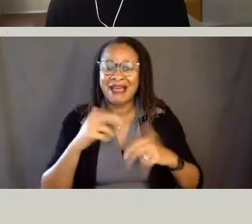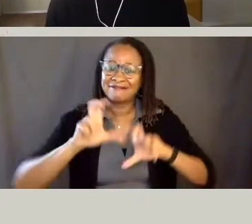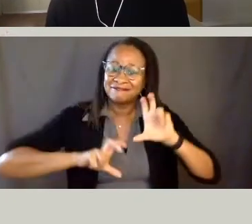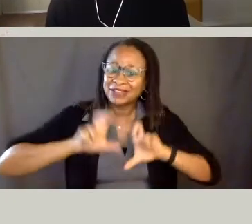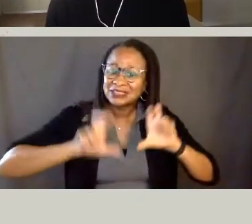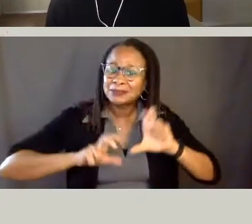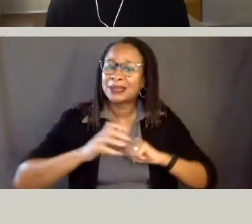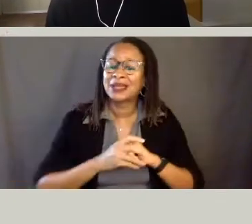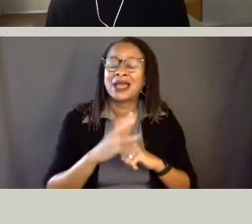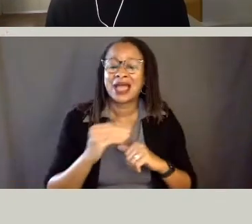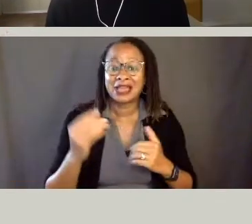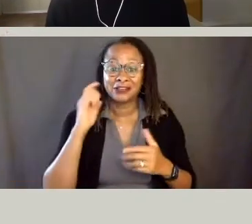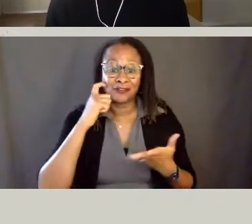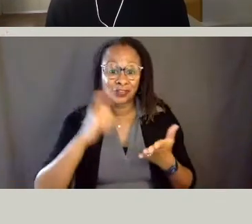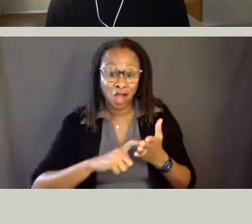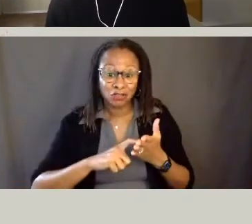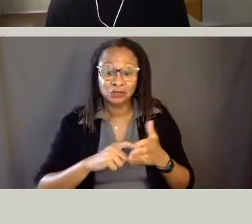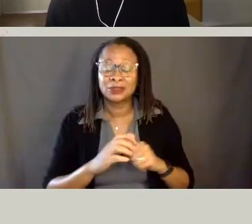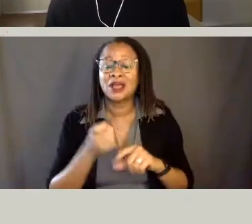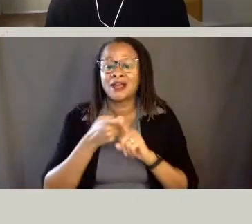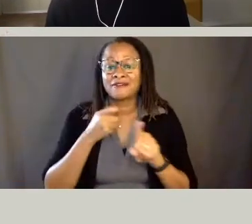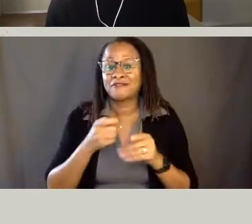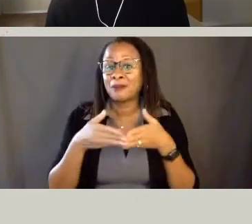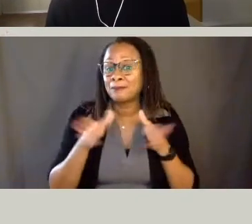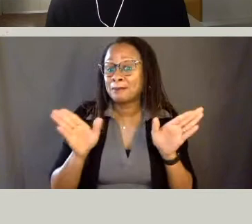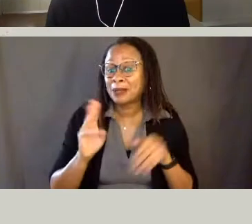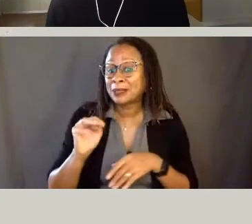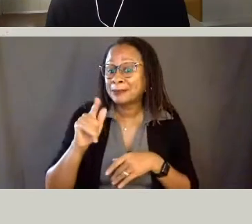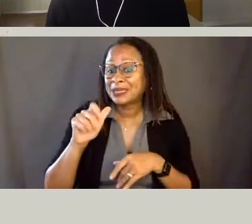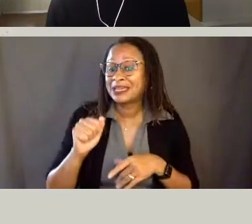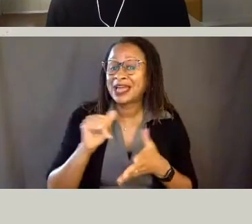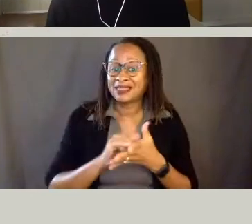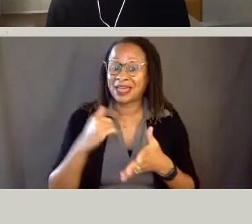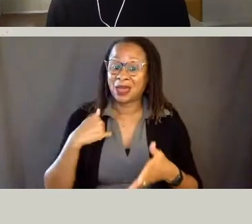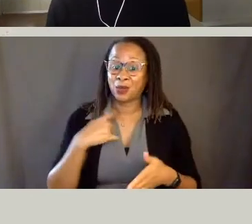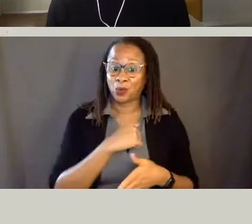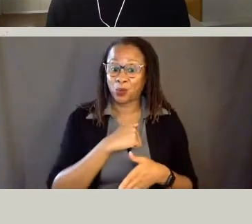and the acknowledgement from public media that the work that we are nurturing in the Doc Lab